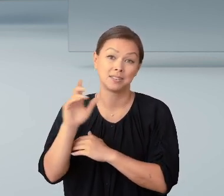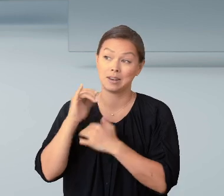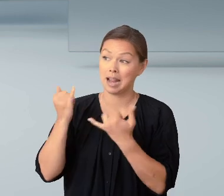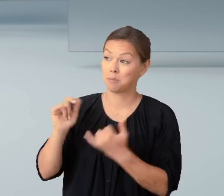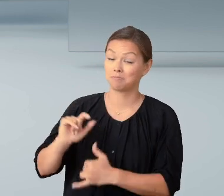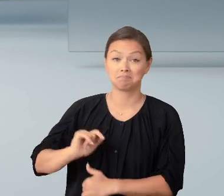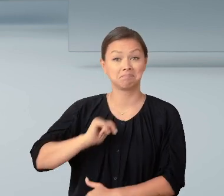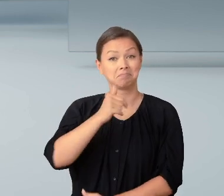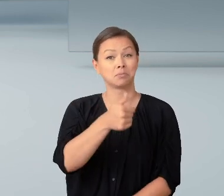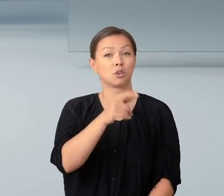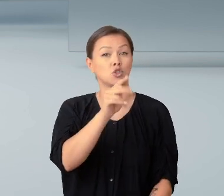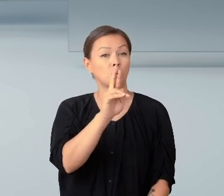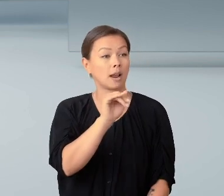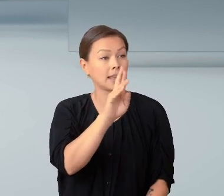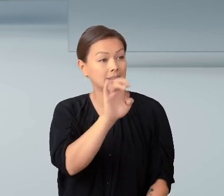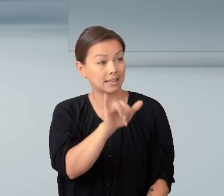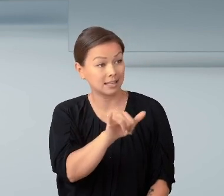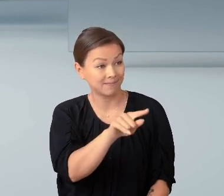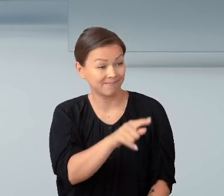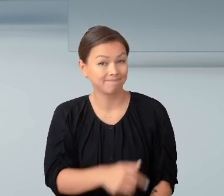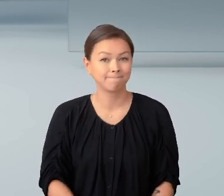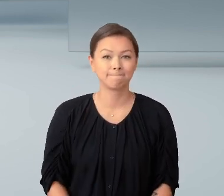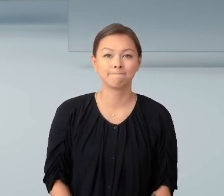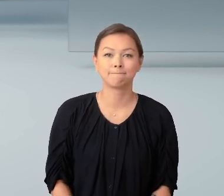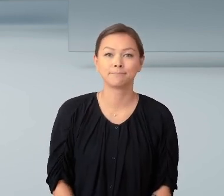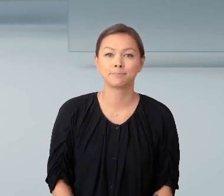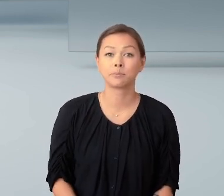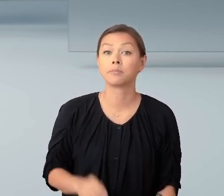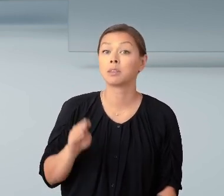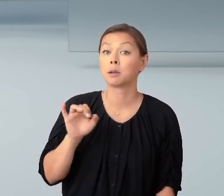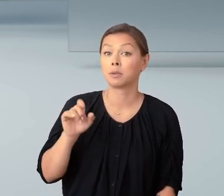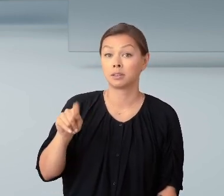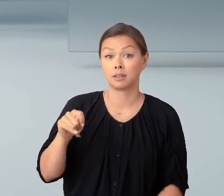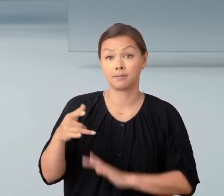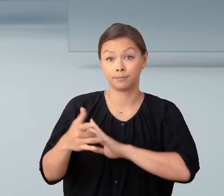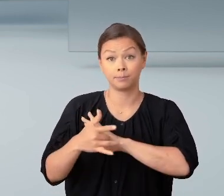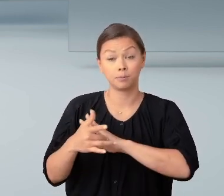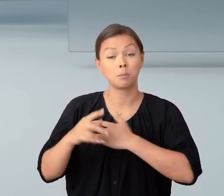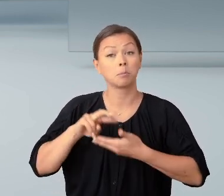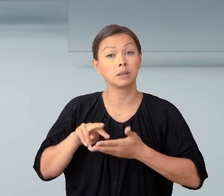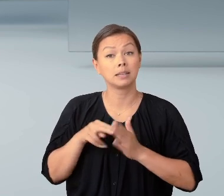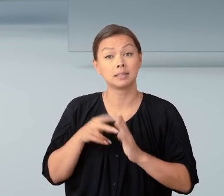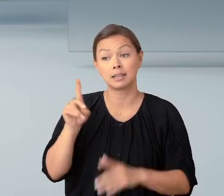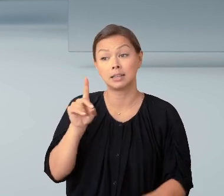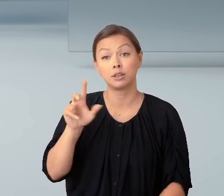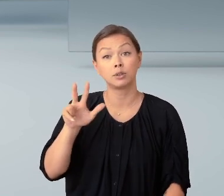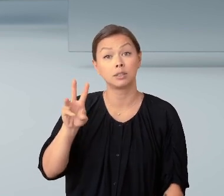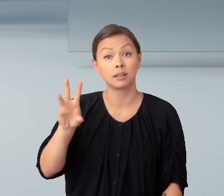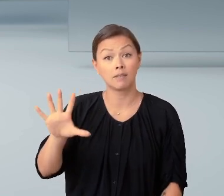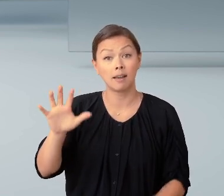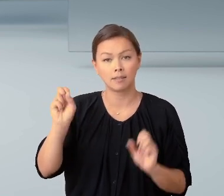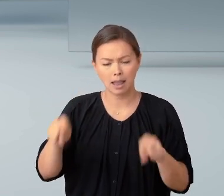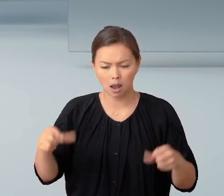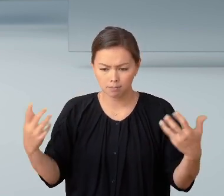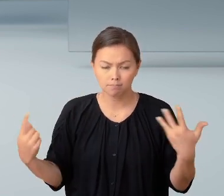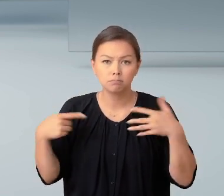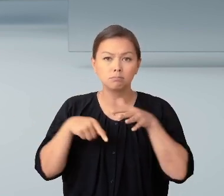back to you. Tracey: Microsoft technology allows you to integrate Dynamics 365 with your modern workplace and